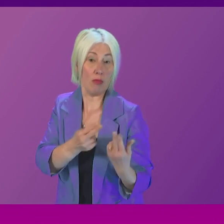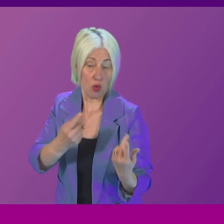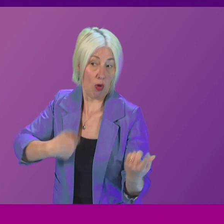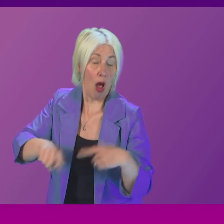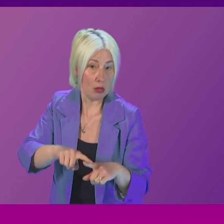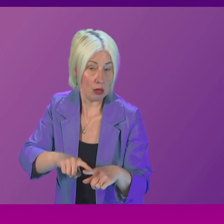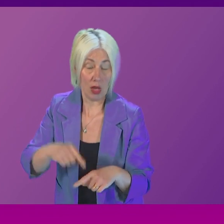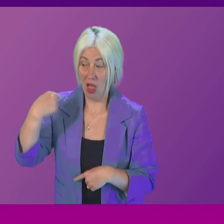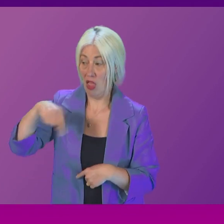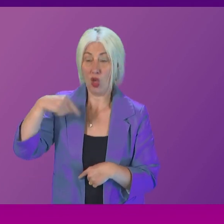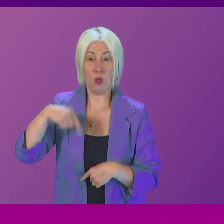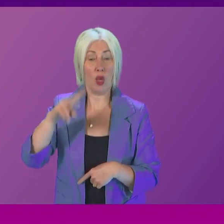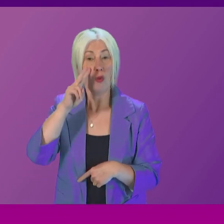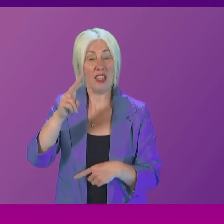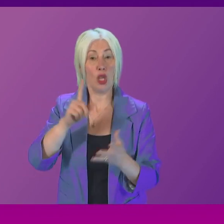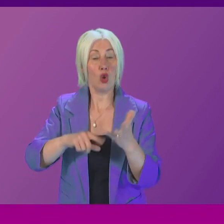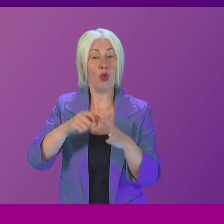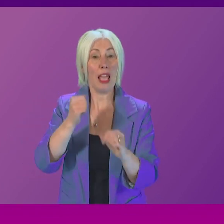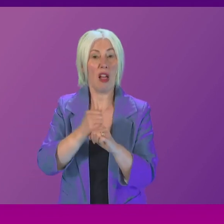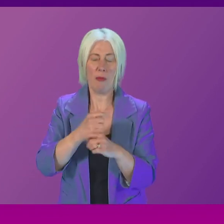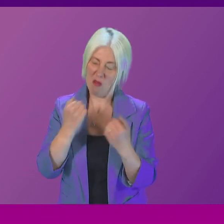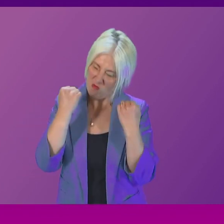Just this week, we have seen the United Kingdom Government’s determination to ride roughshod